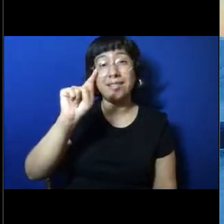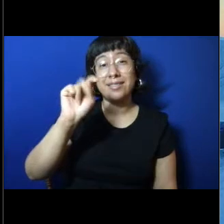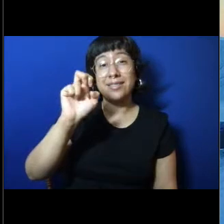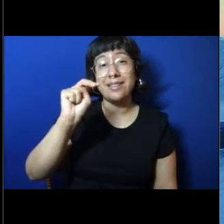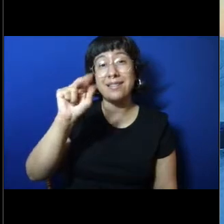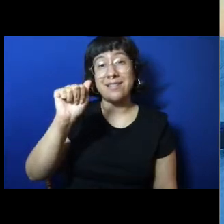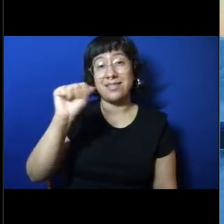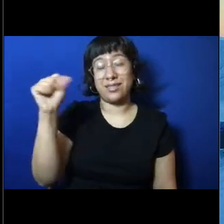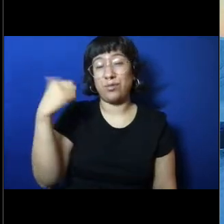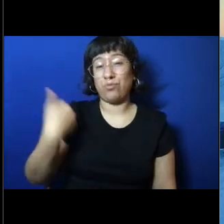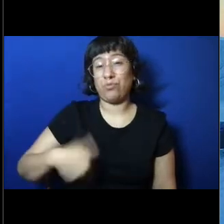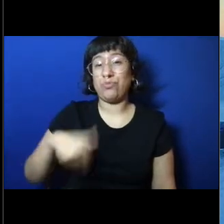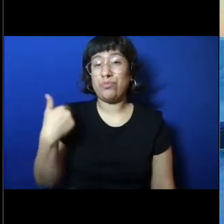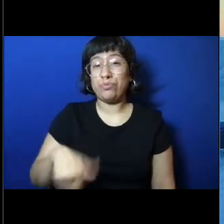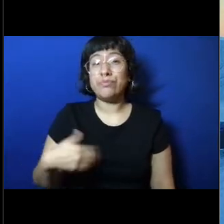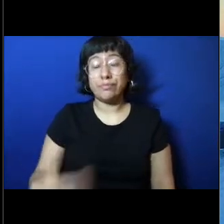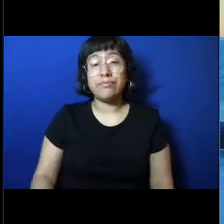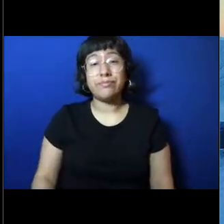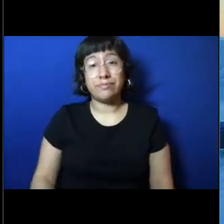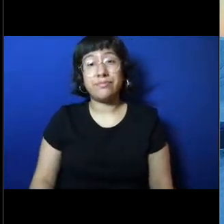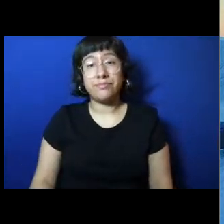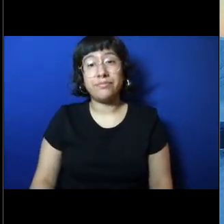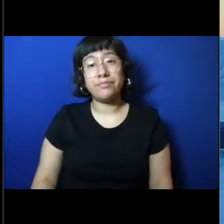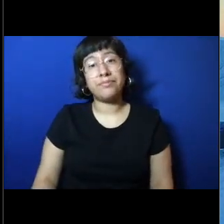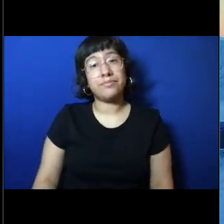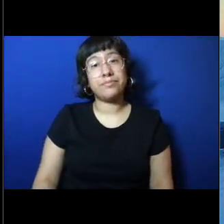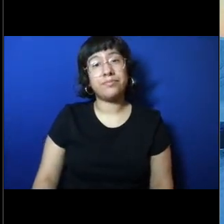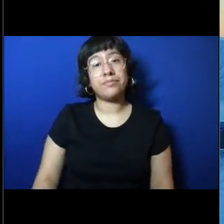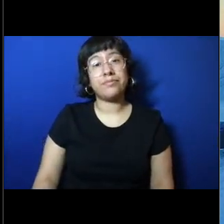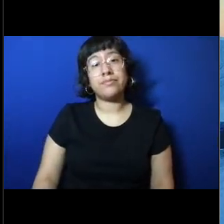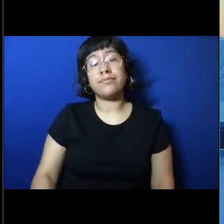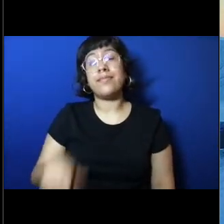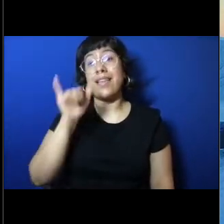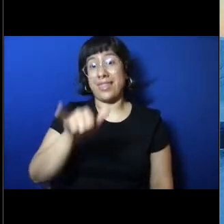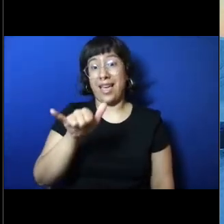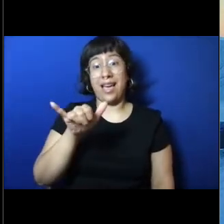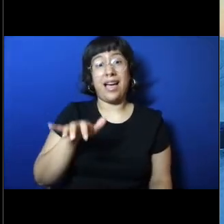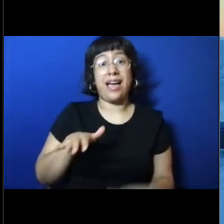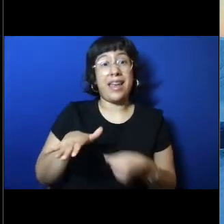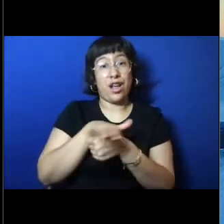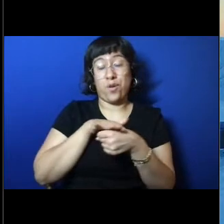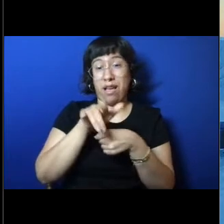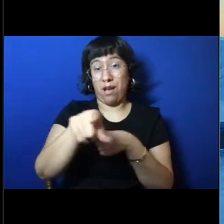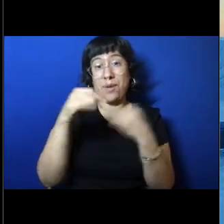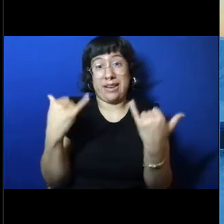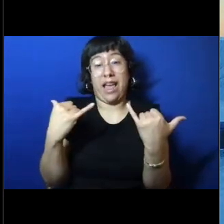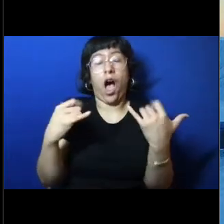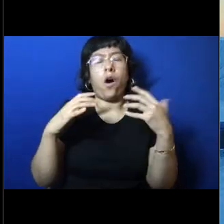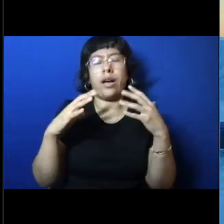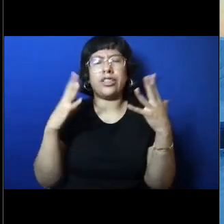But it's interesting because right now this area is completely in darkness. And if you were to go to one of these antennas